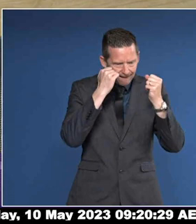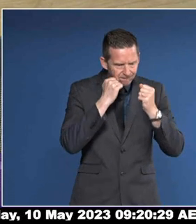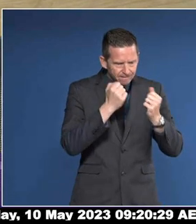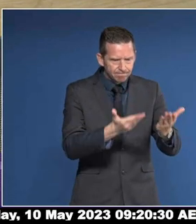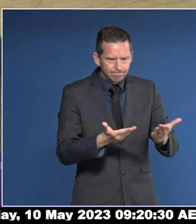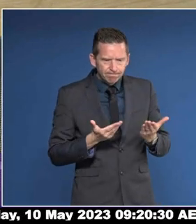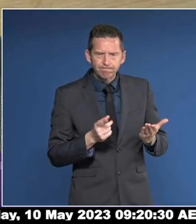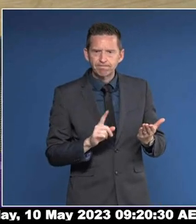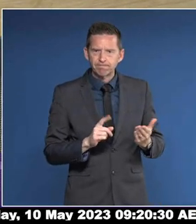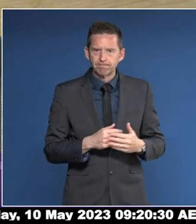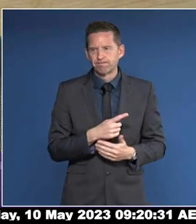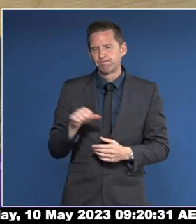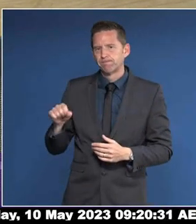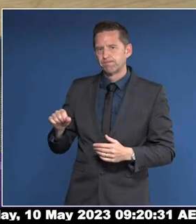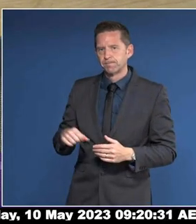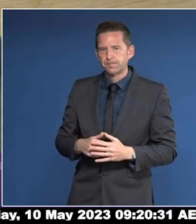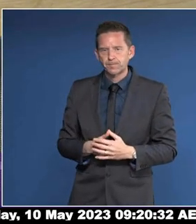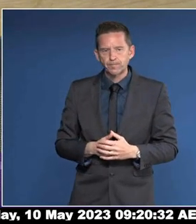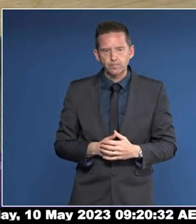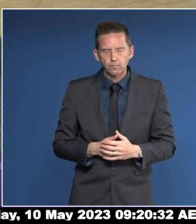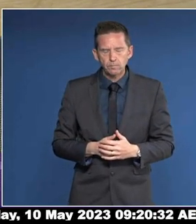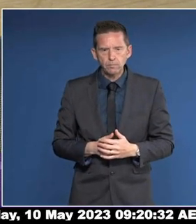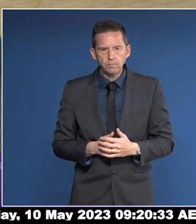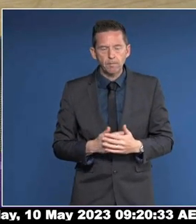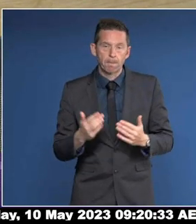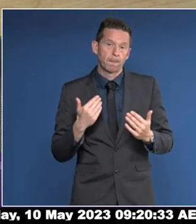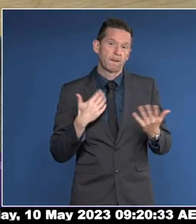Yes. MS EASTMAN: If I can illustrate it this way, Commissioners, and